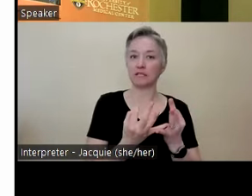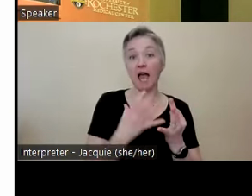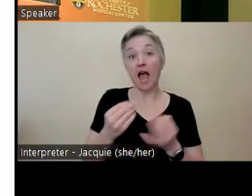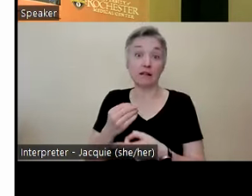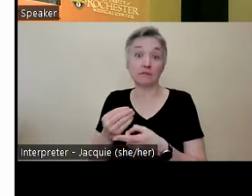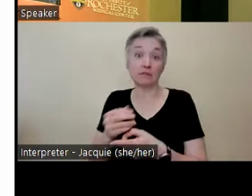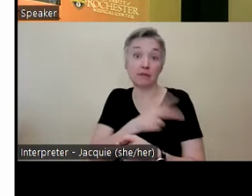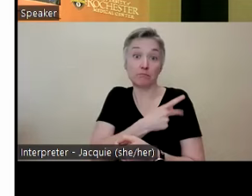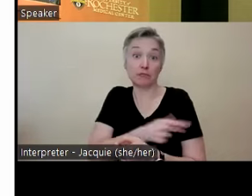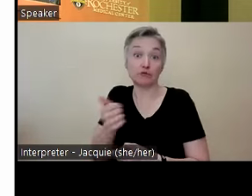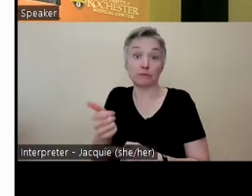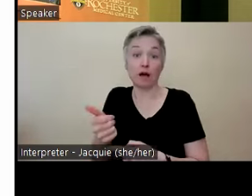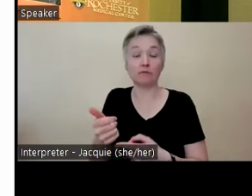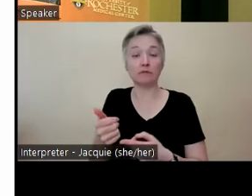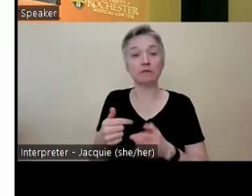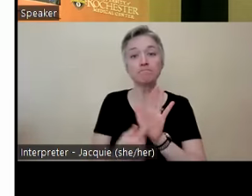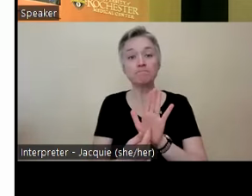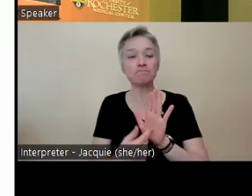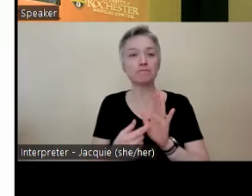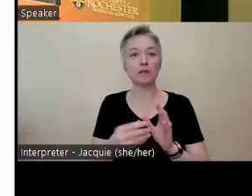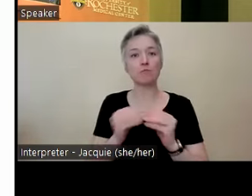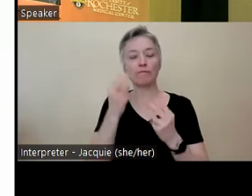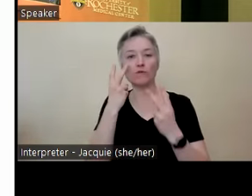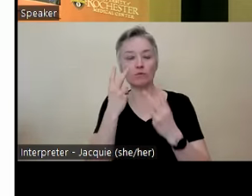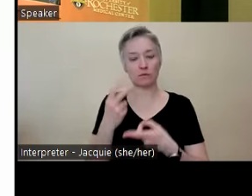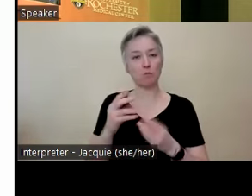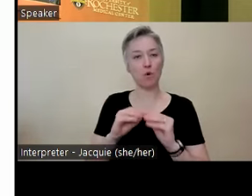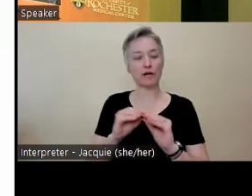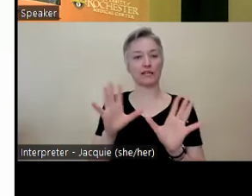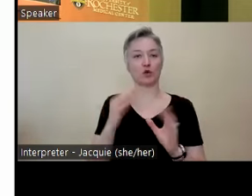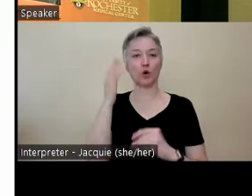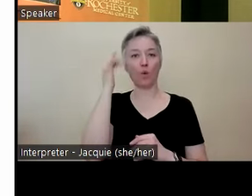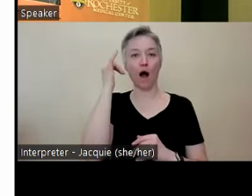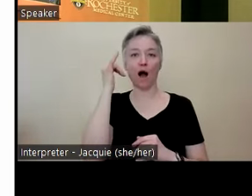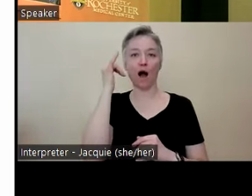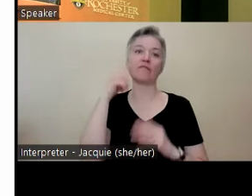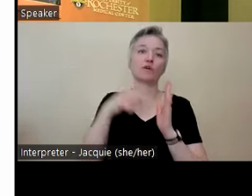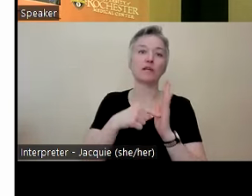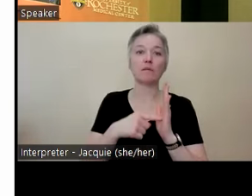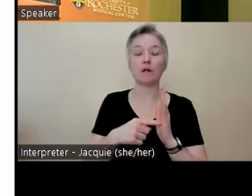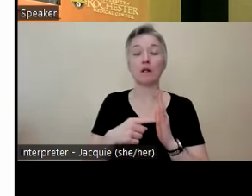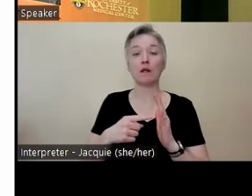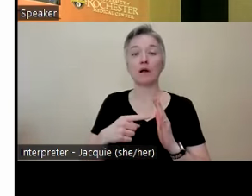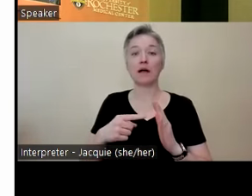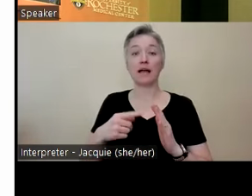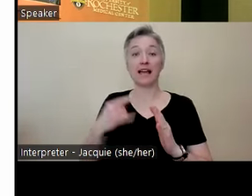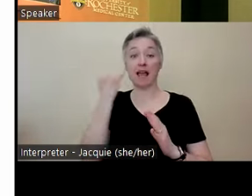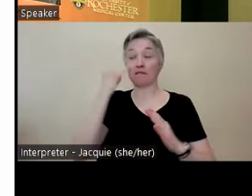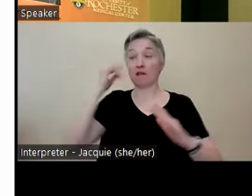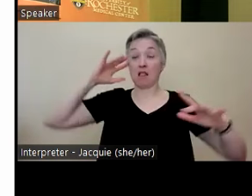it feels a little clearer why let's say you know a loud noise in the environment that's unpredictable